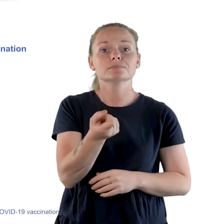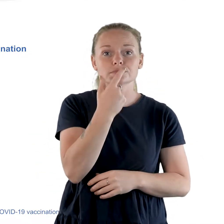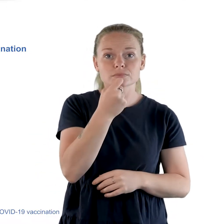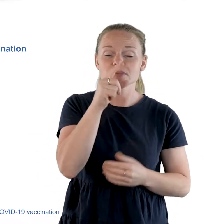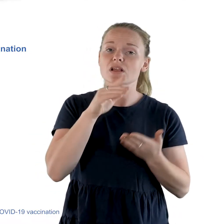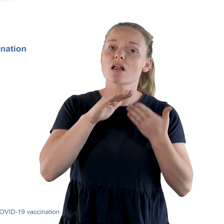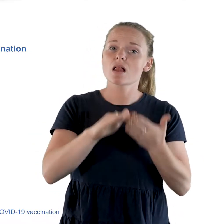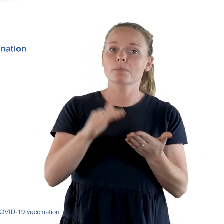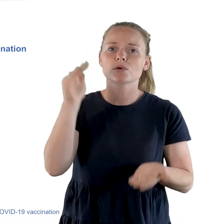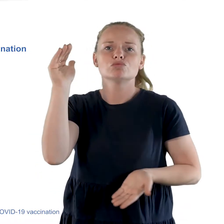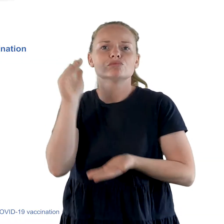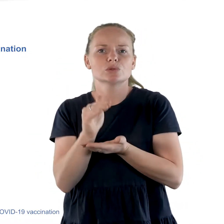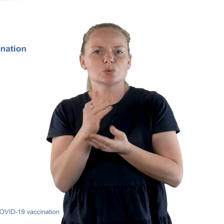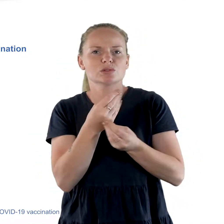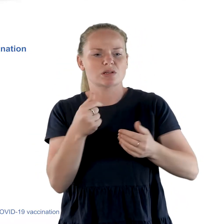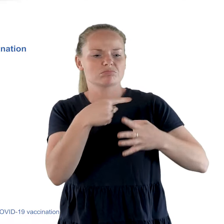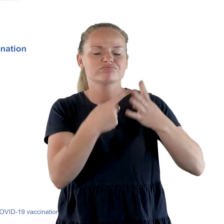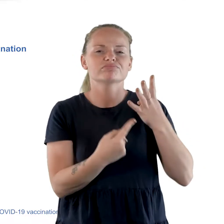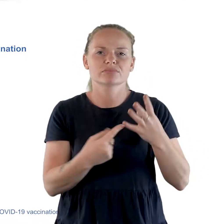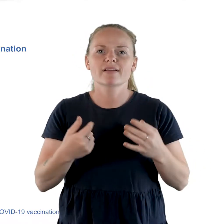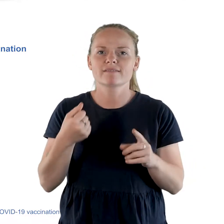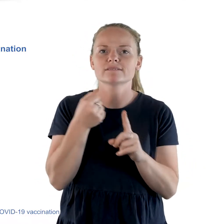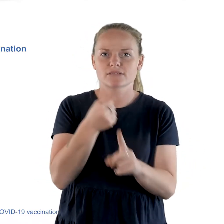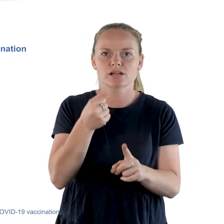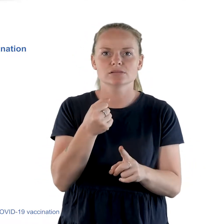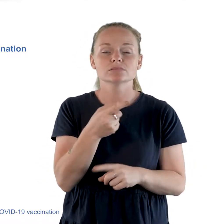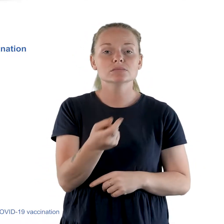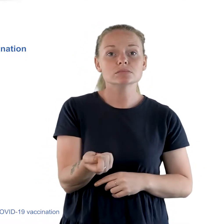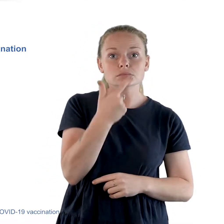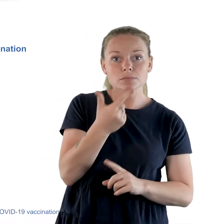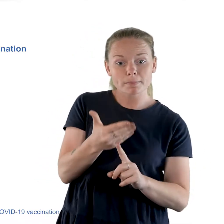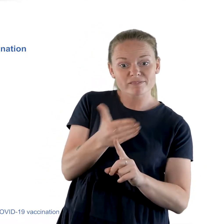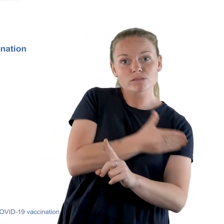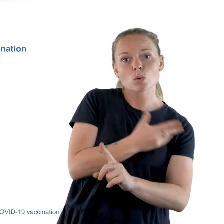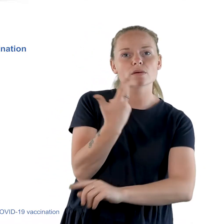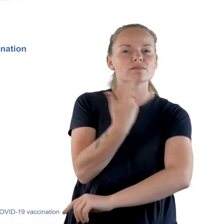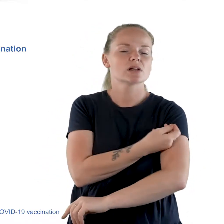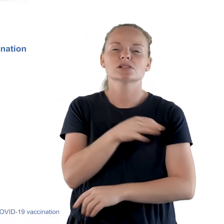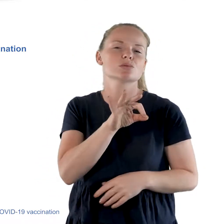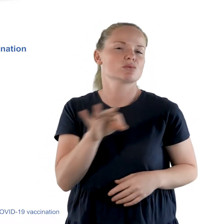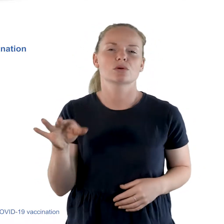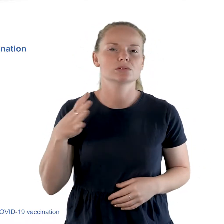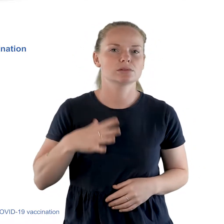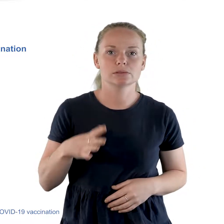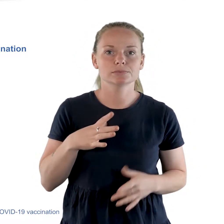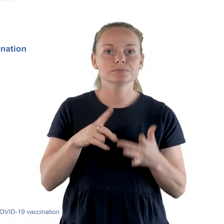This helps to reduce some of the above symptoms. You do not need to take paracetamol or ibuprofen before vaccination.